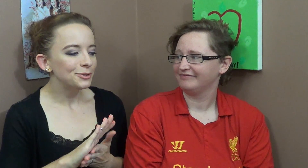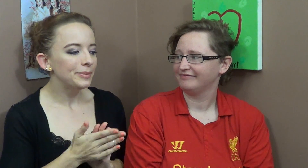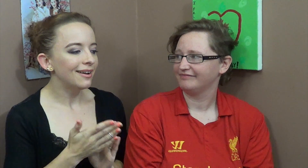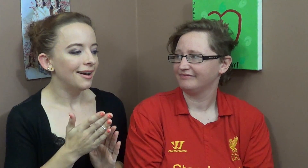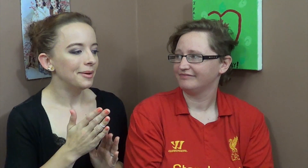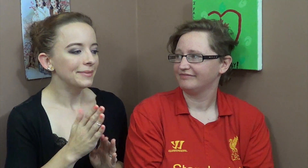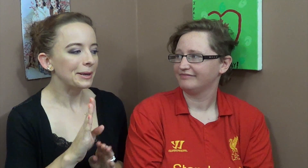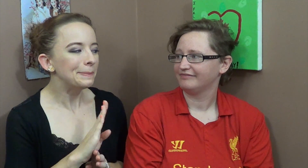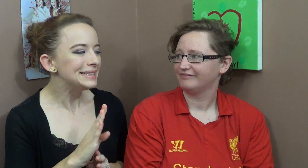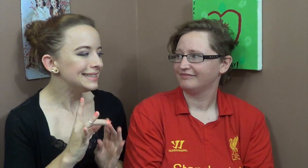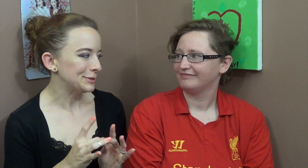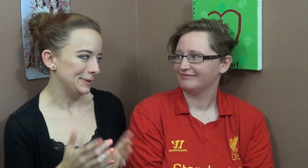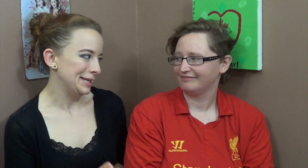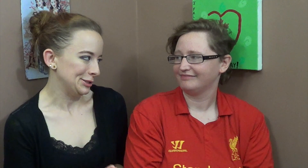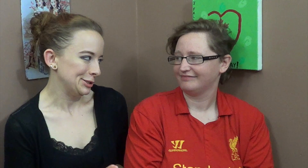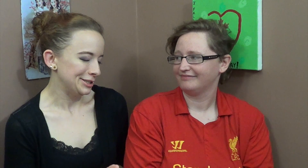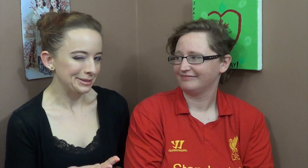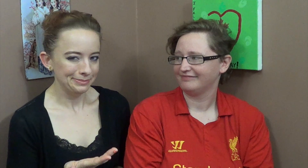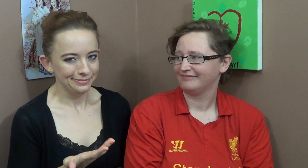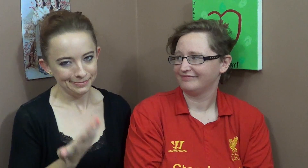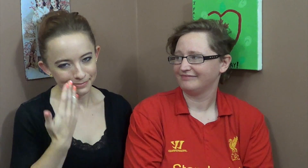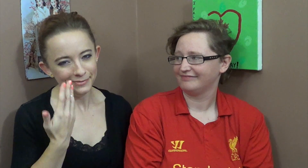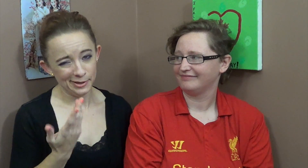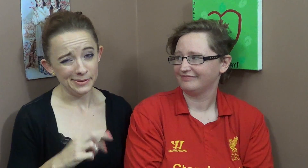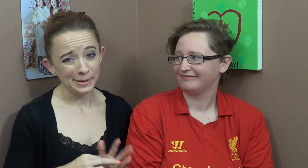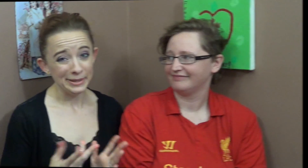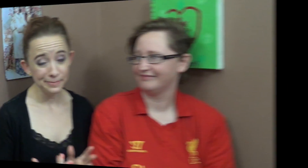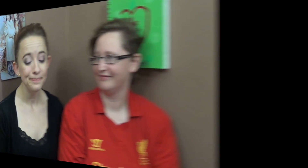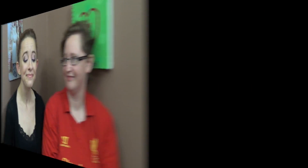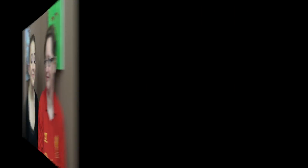want to become like a business relationship. You know what I mean?